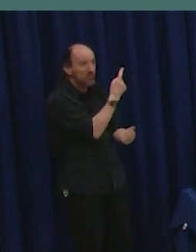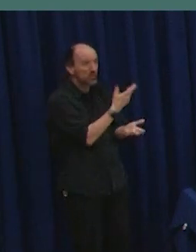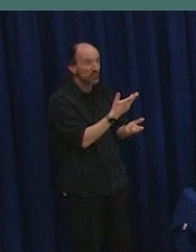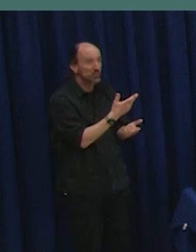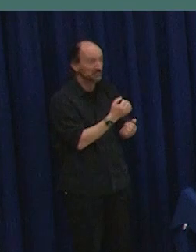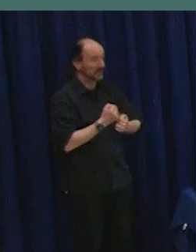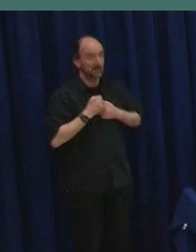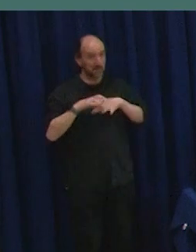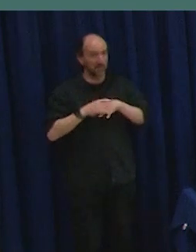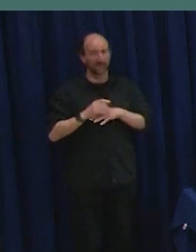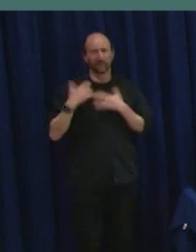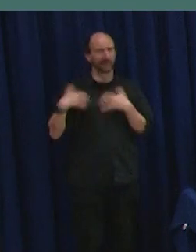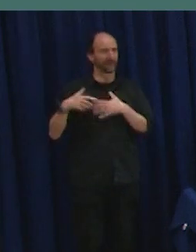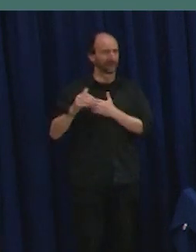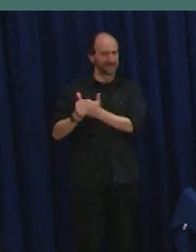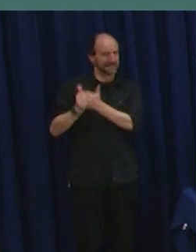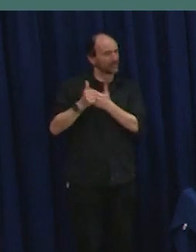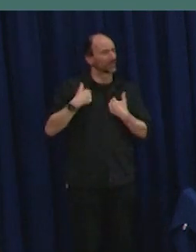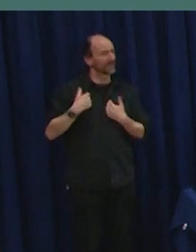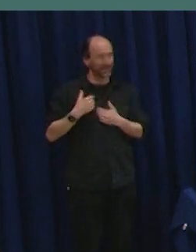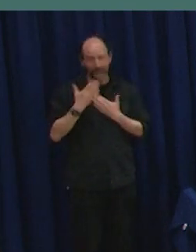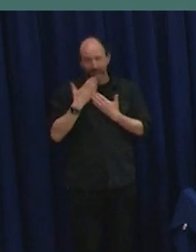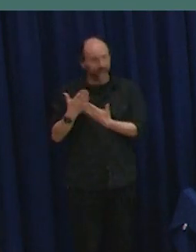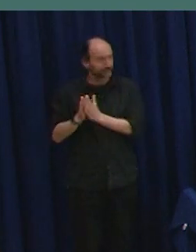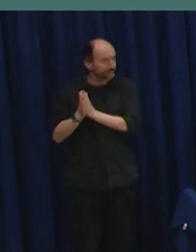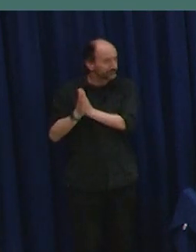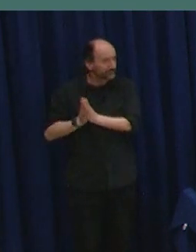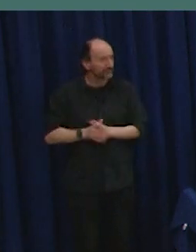she's really understanding and supportive, when I got the diagnosis I was told you're lucky you've